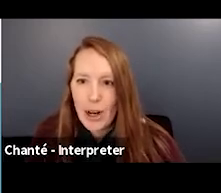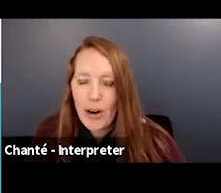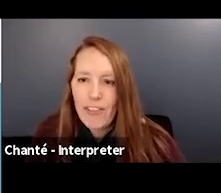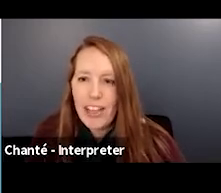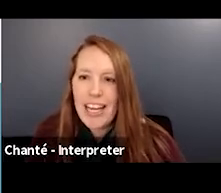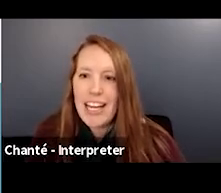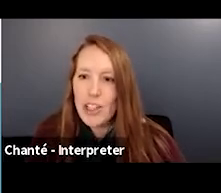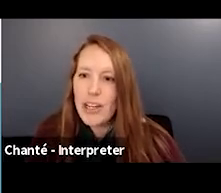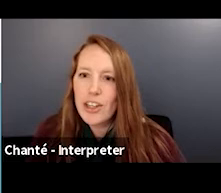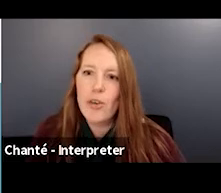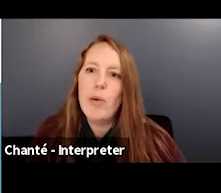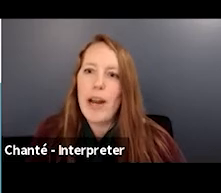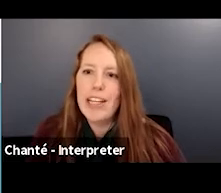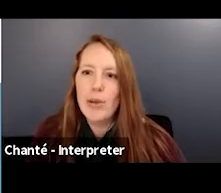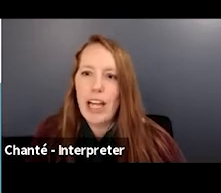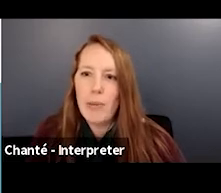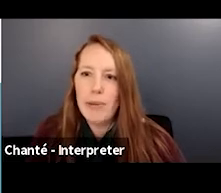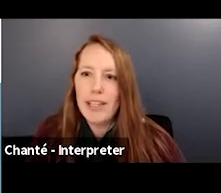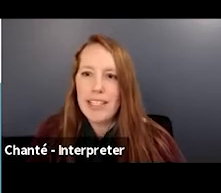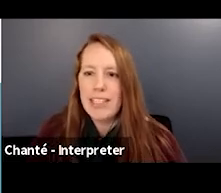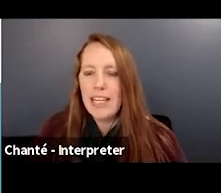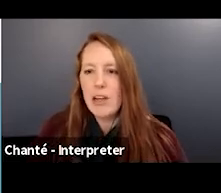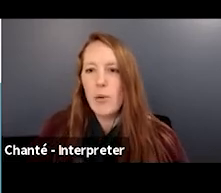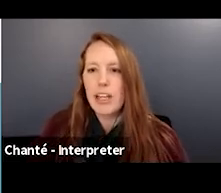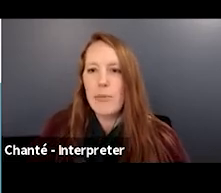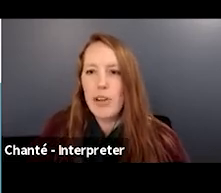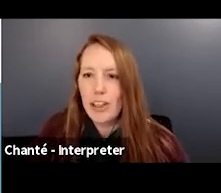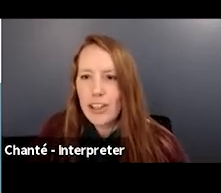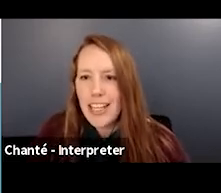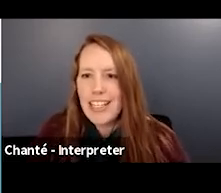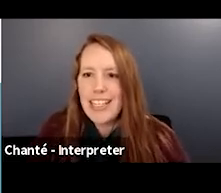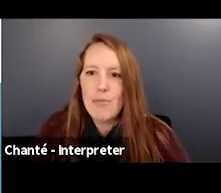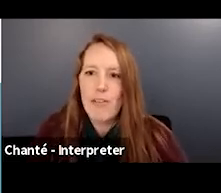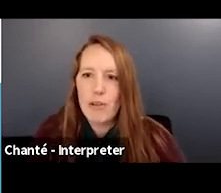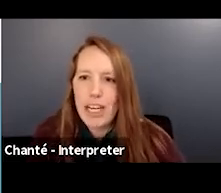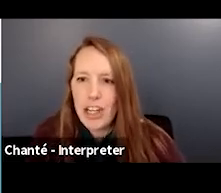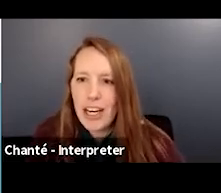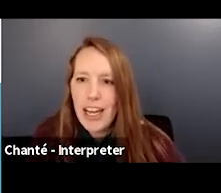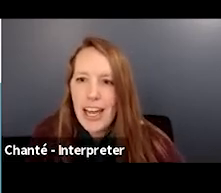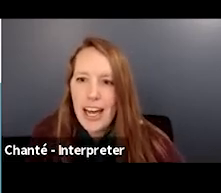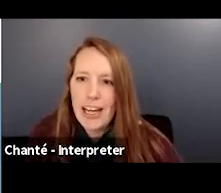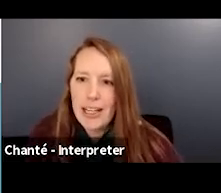I feel like history is a great way to allow people to see what the community looks like to get more information.